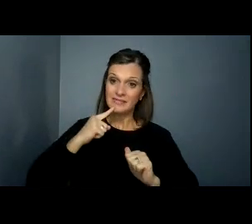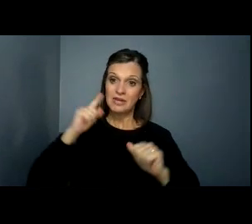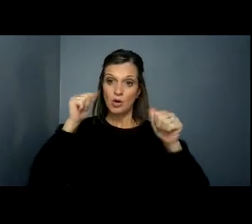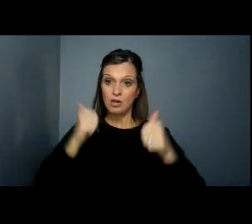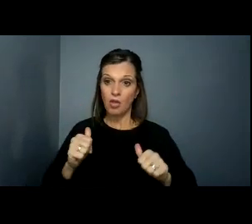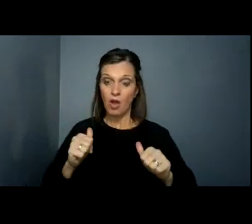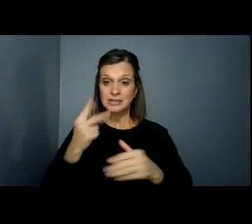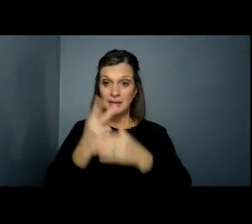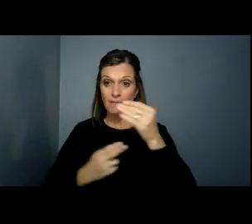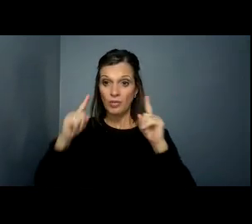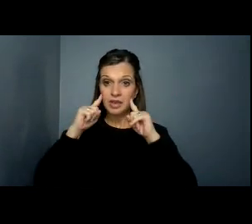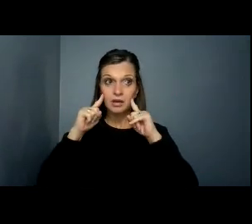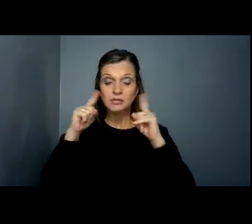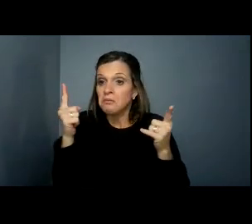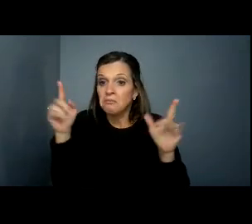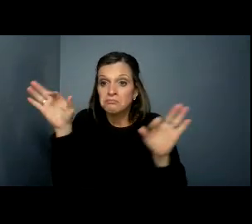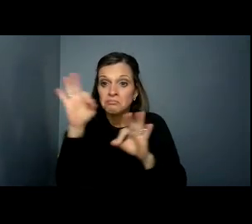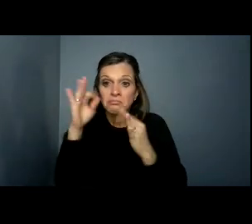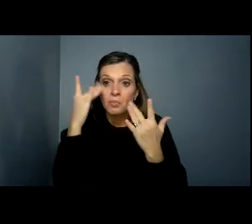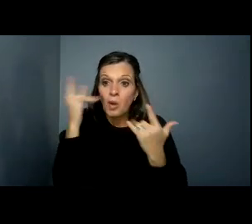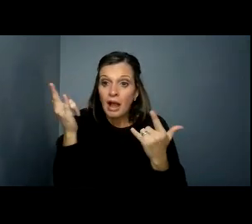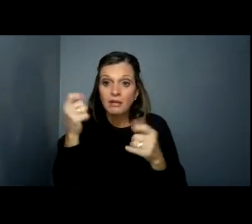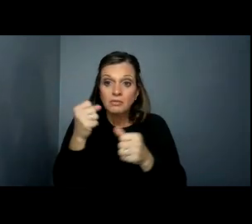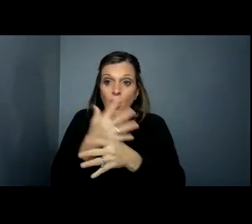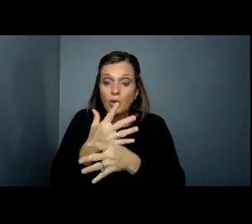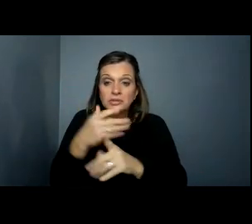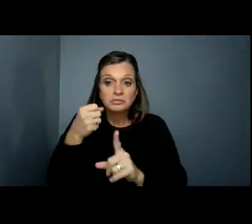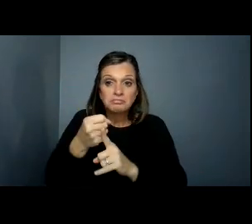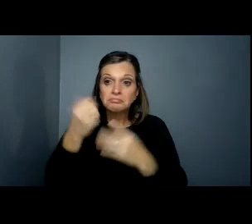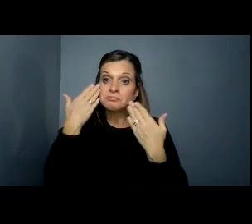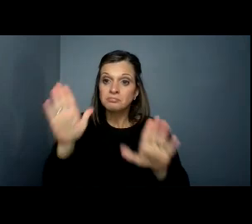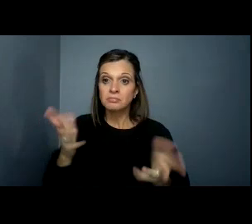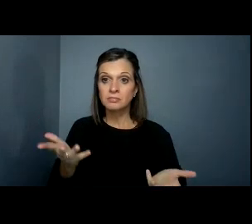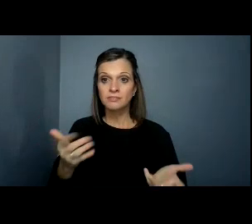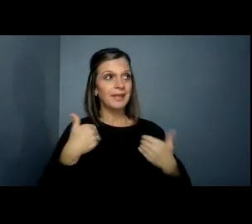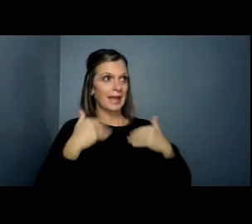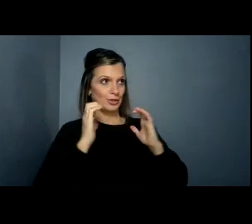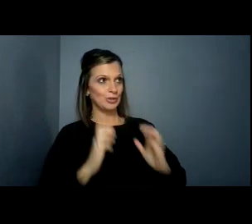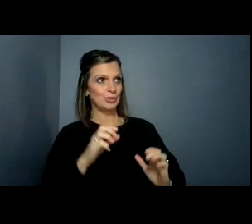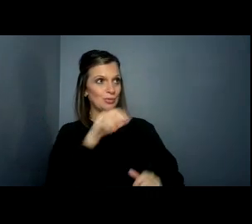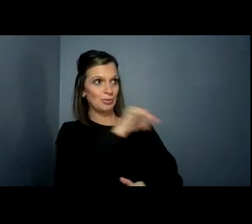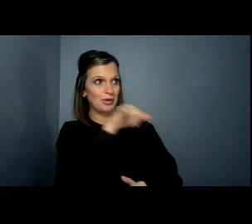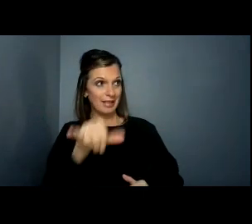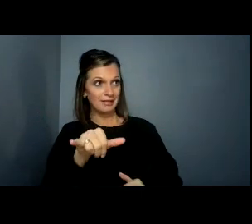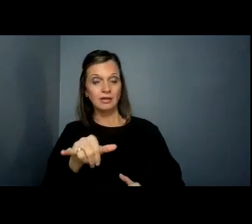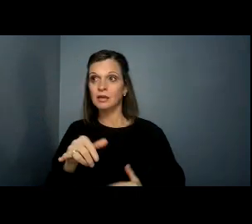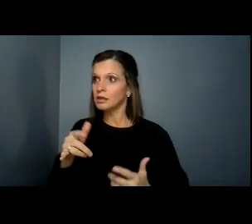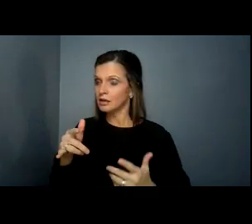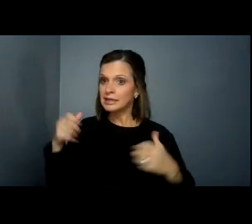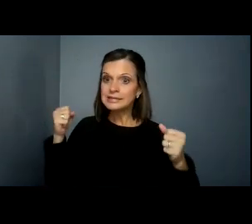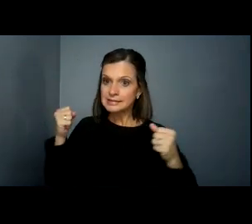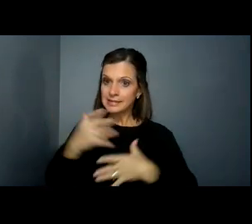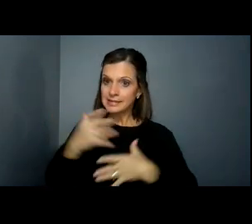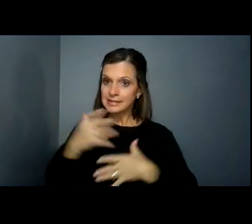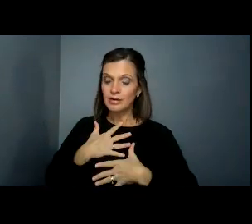no idea. I mean. I had a consumer like that. He did you? Oh, it's horrifying. Mm hmm. They're there. They're in a basket case.